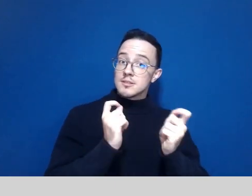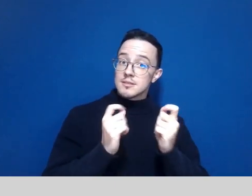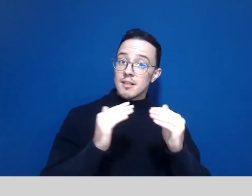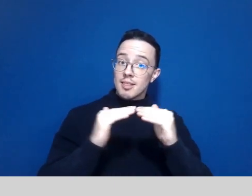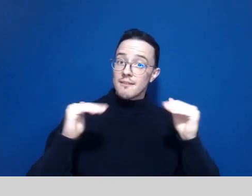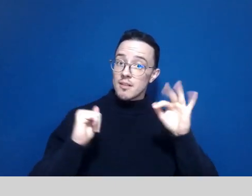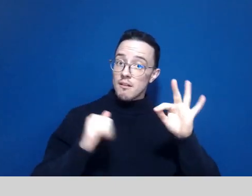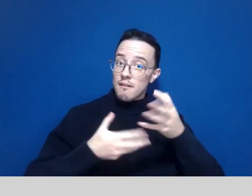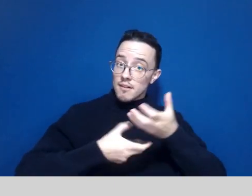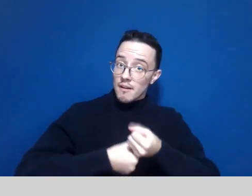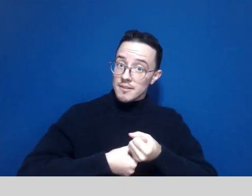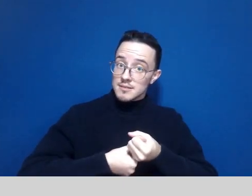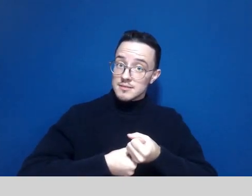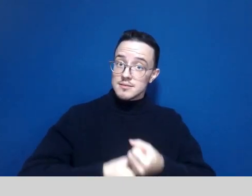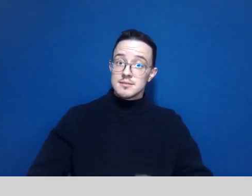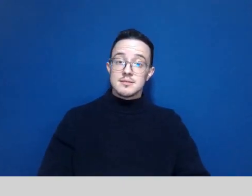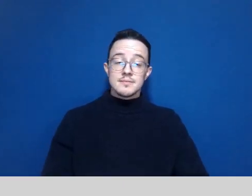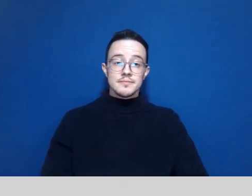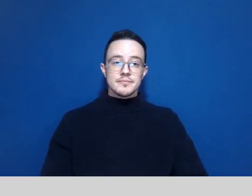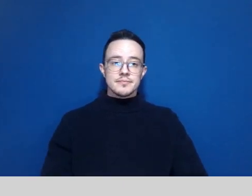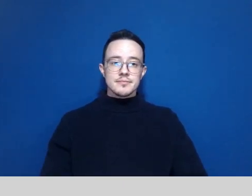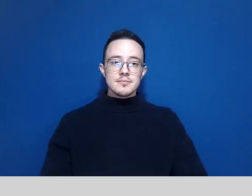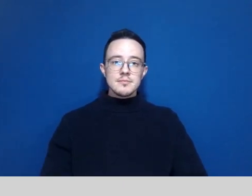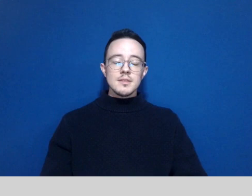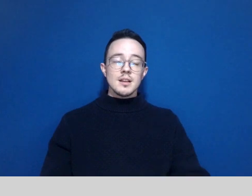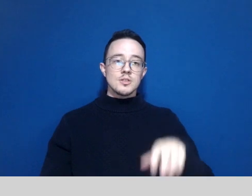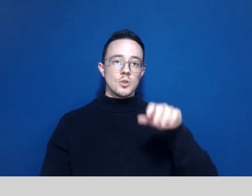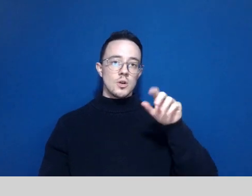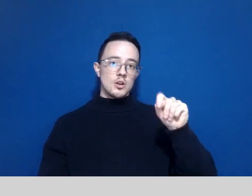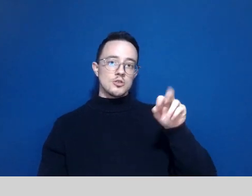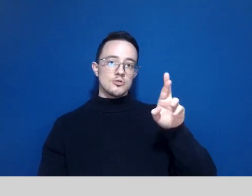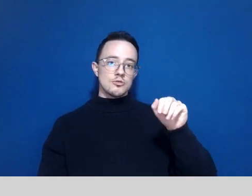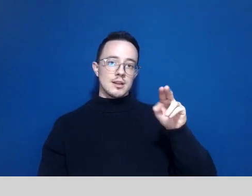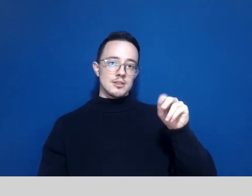and then or just adjust the confidence level. This is why I wanted to do this